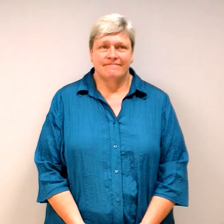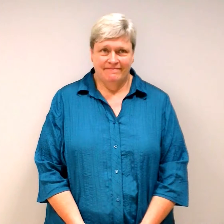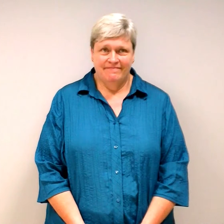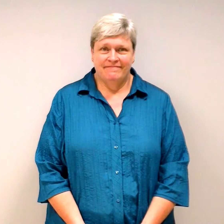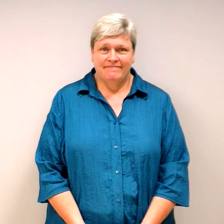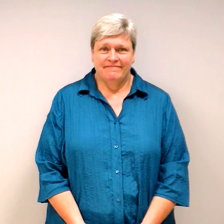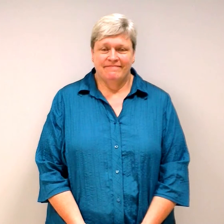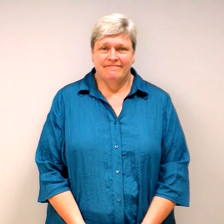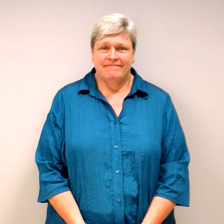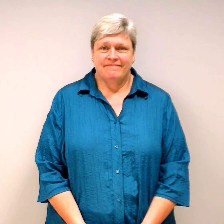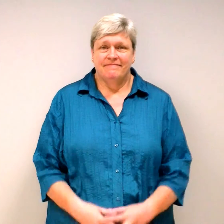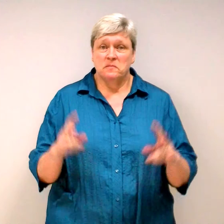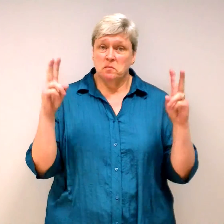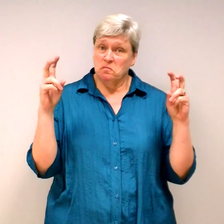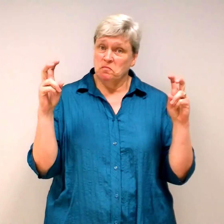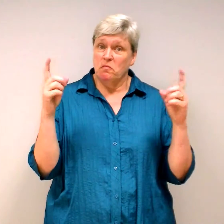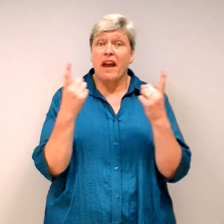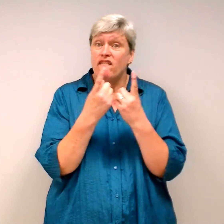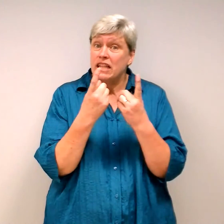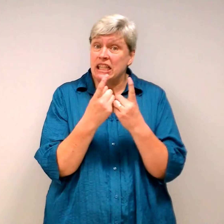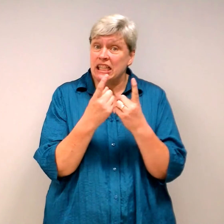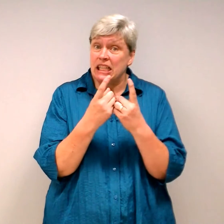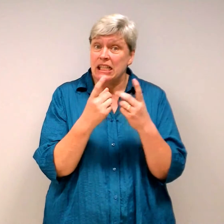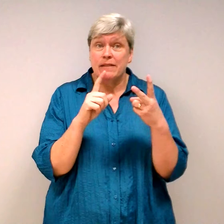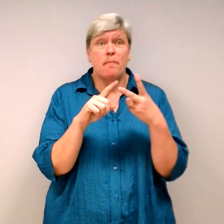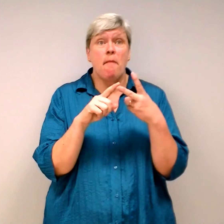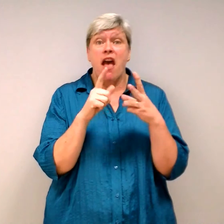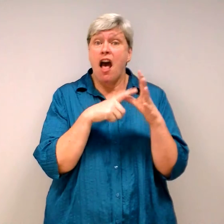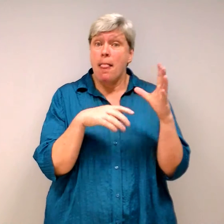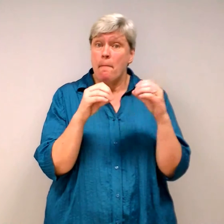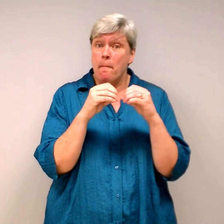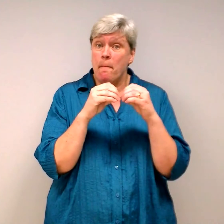Facilities, Clubs and Groups